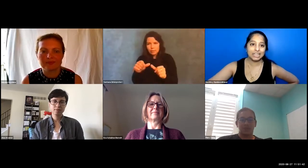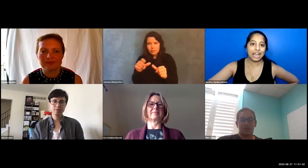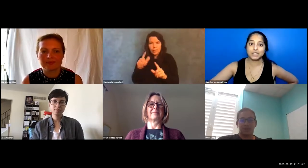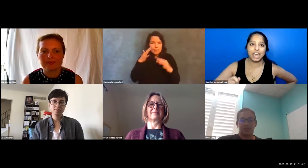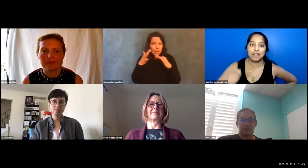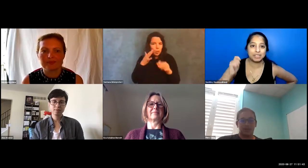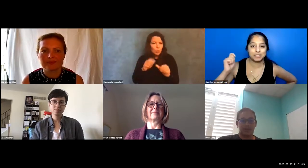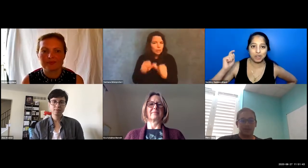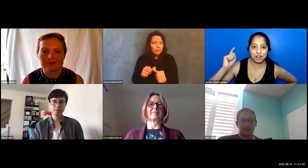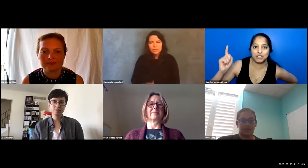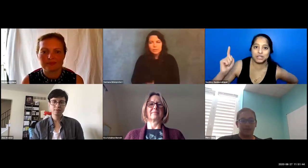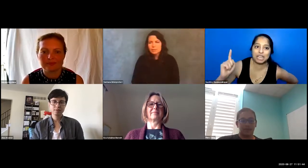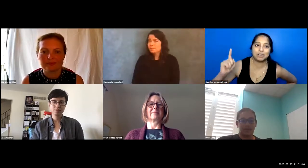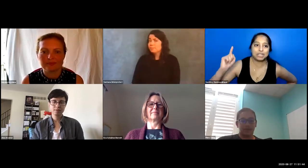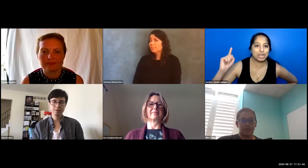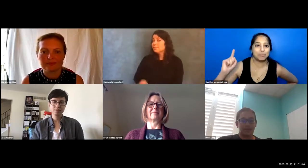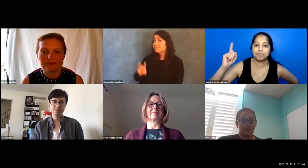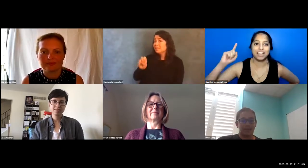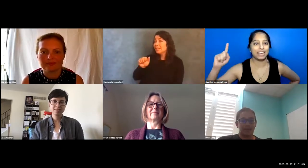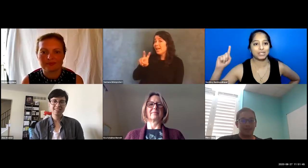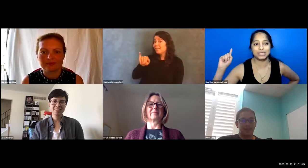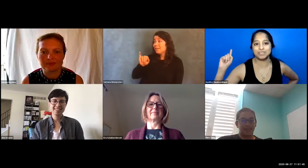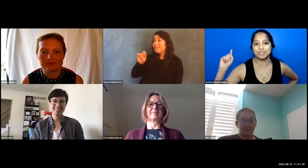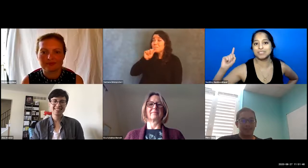Savithry Namboodiripad: I actually have an artificial language prep for that.